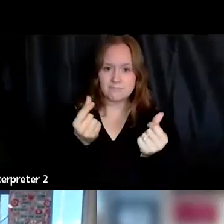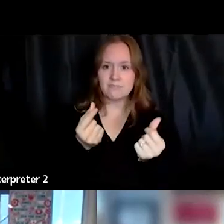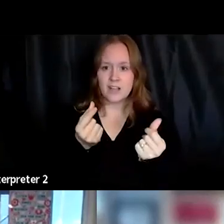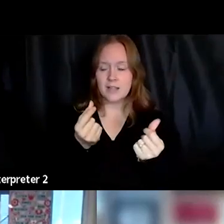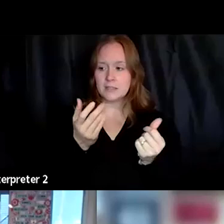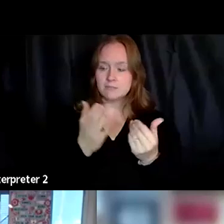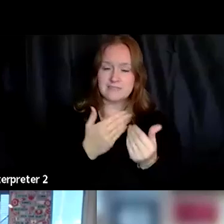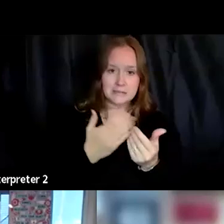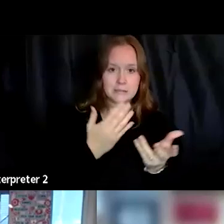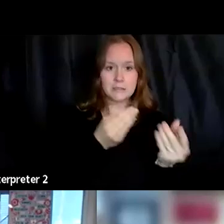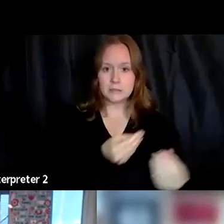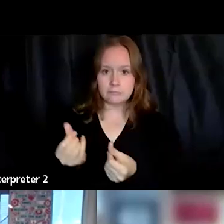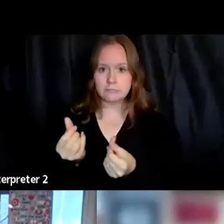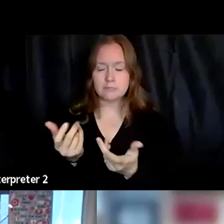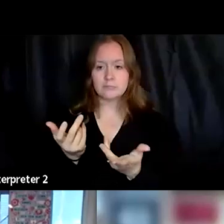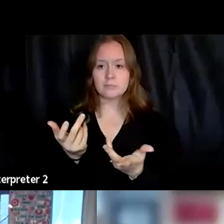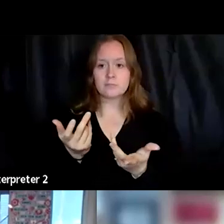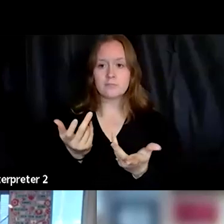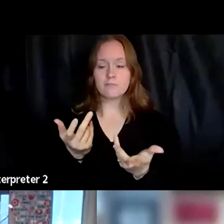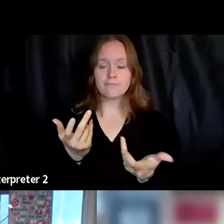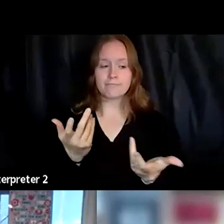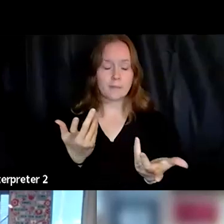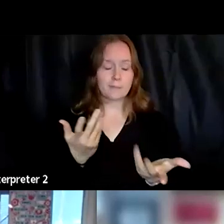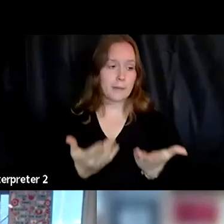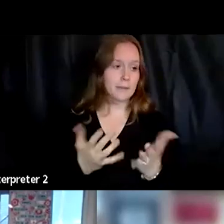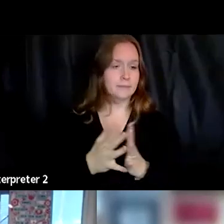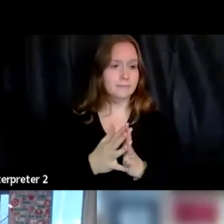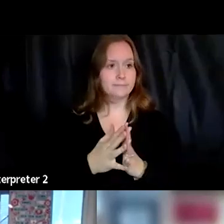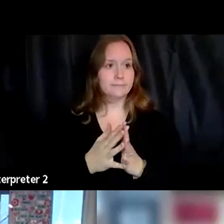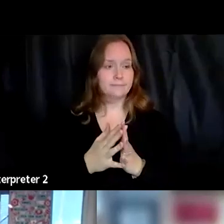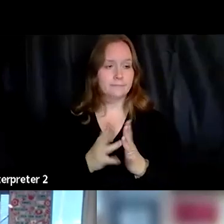if you can apply some of the, you know, tips that we shared on this webinar